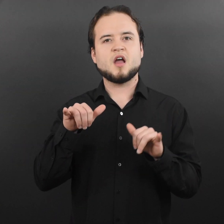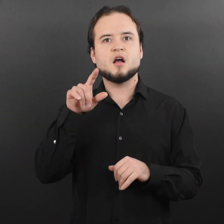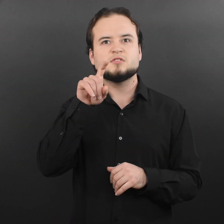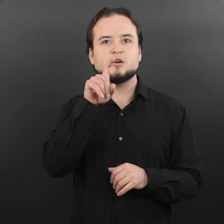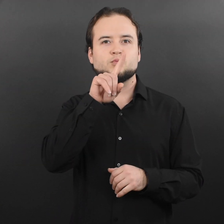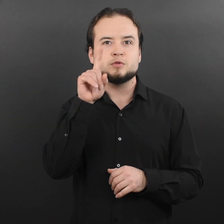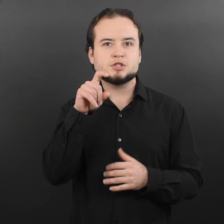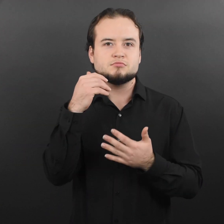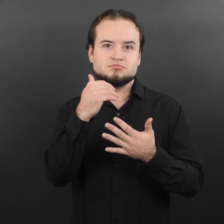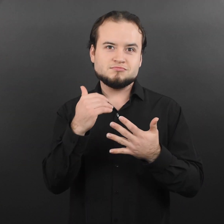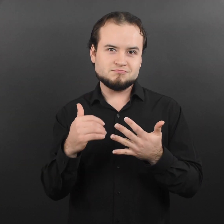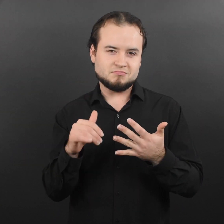Frequently Asked Questions: